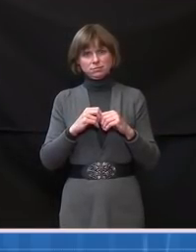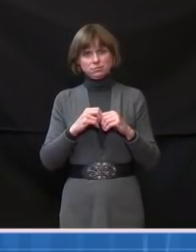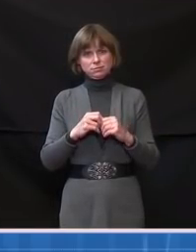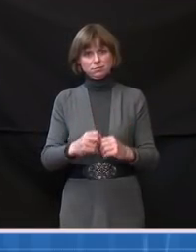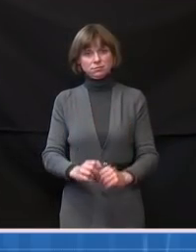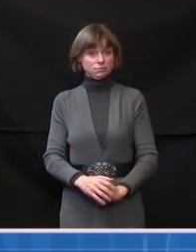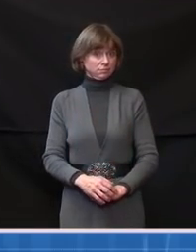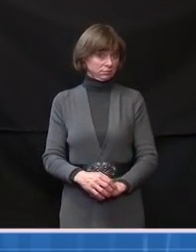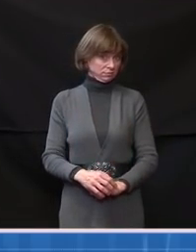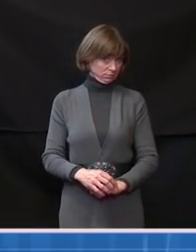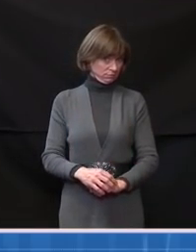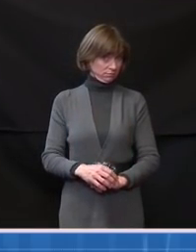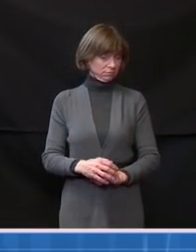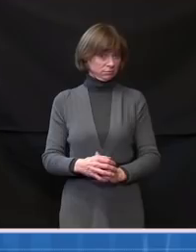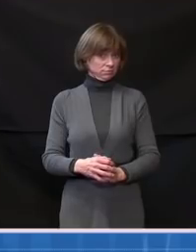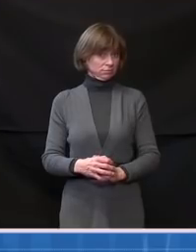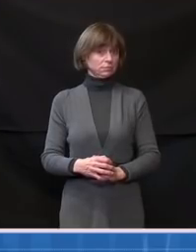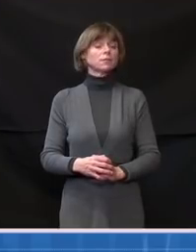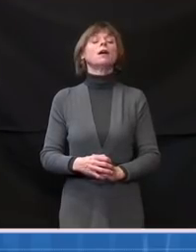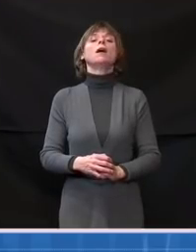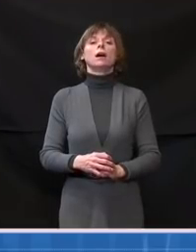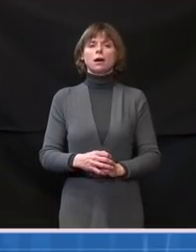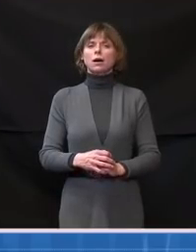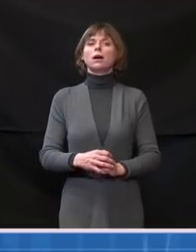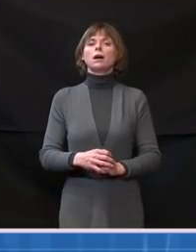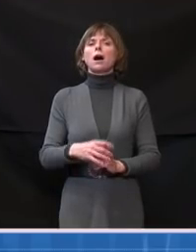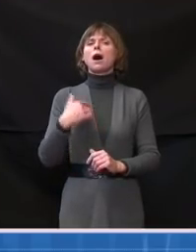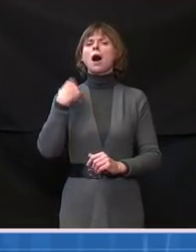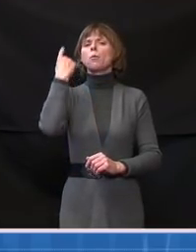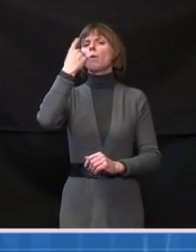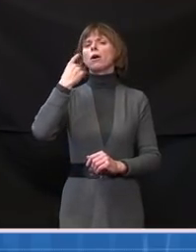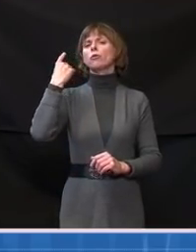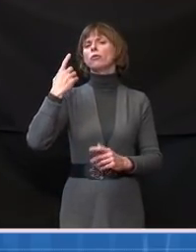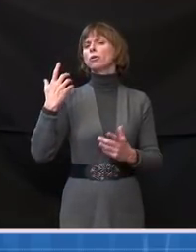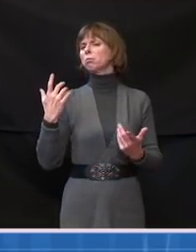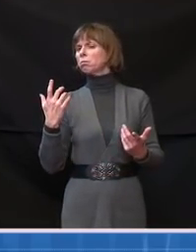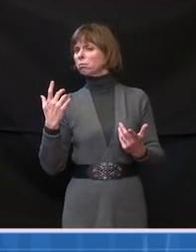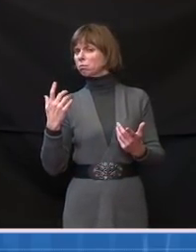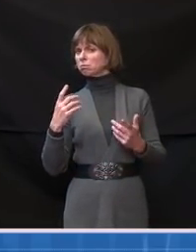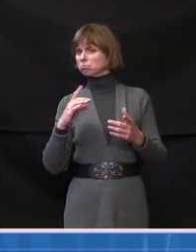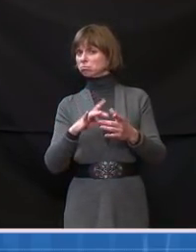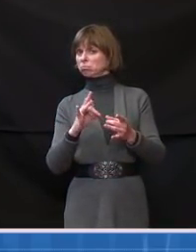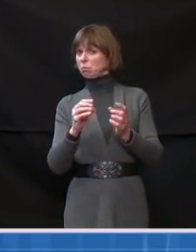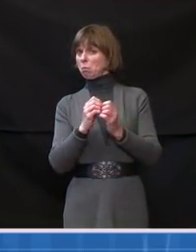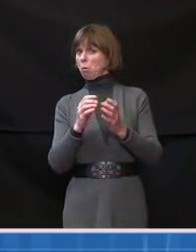The Press: Dan Vergano, BuzzFeed. I’m wondering if you could just say more broadly: Is there just going to be an inevitable trade-off